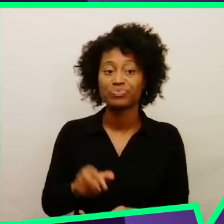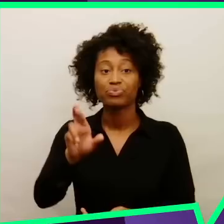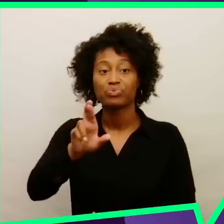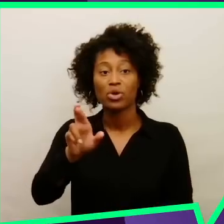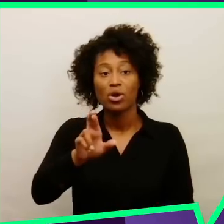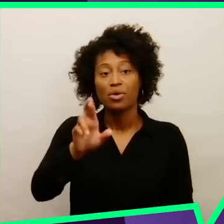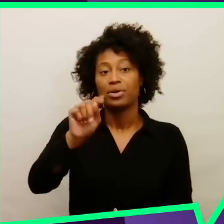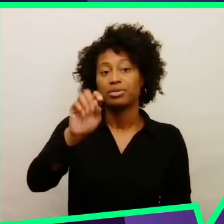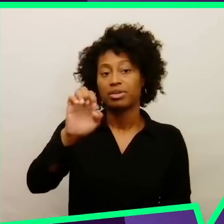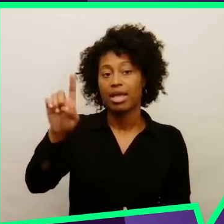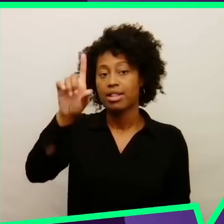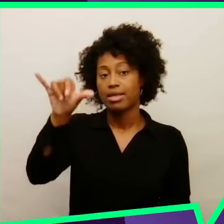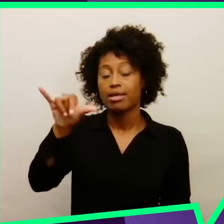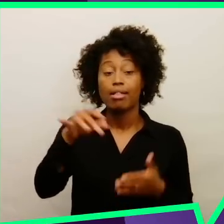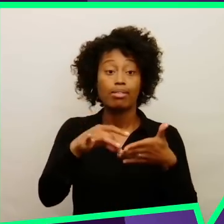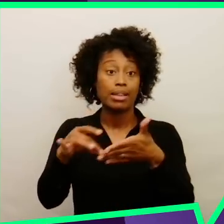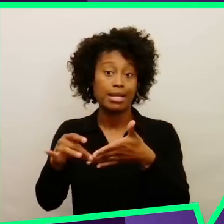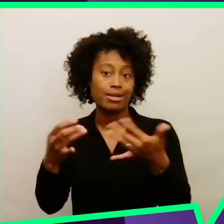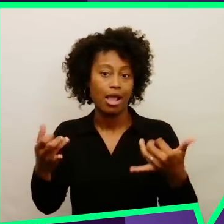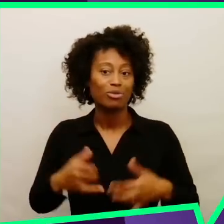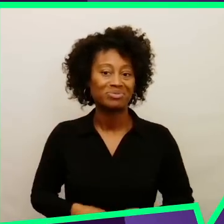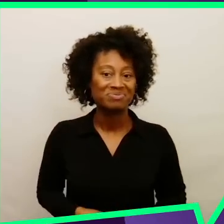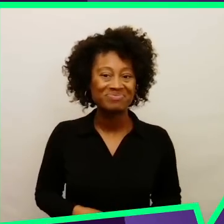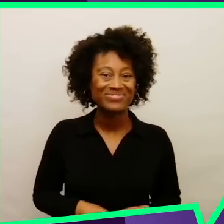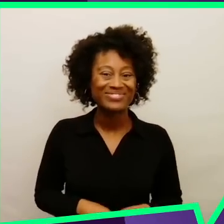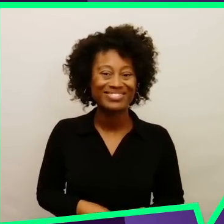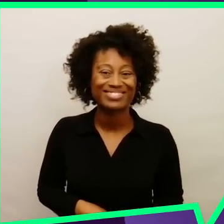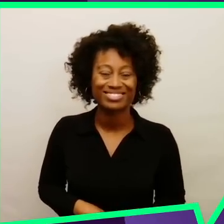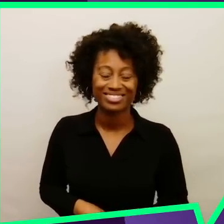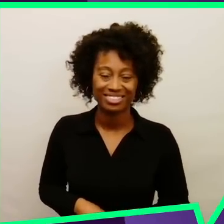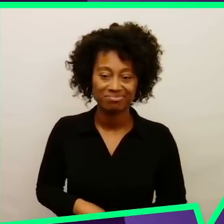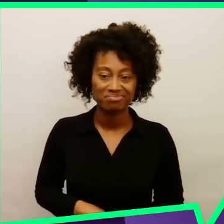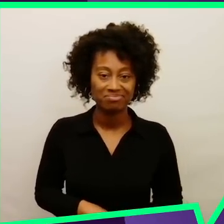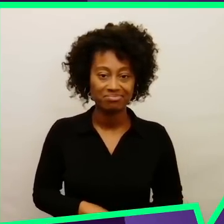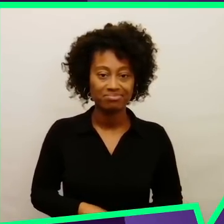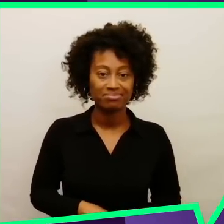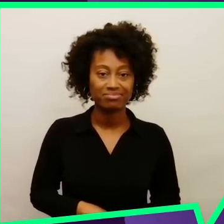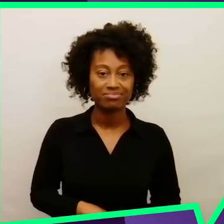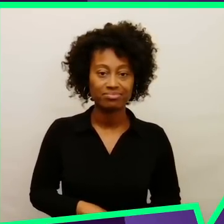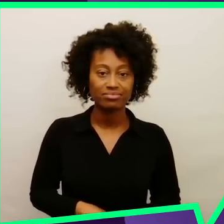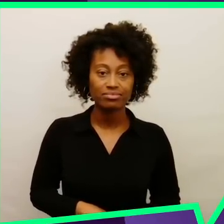We've got RTeddy in the lead right now. In the lead.